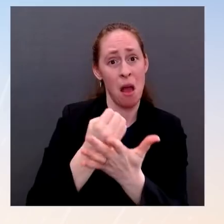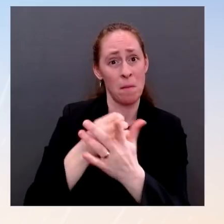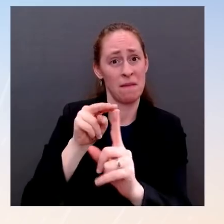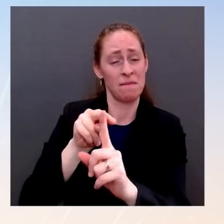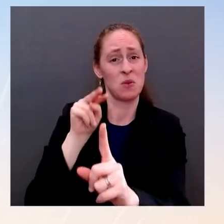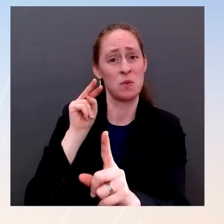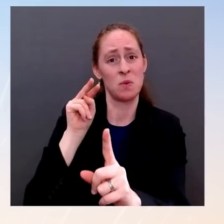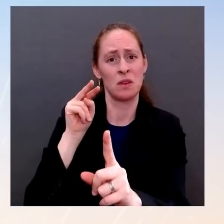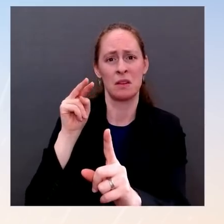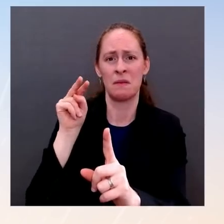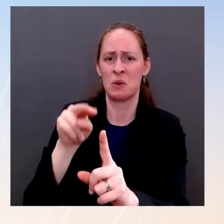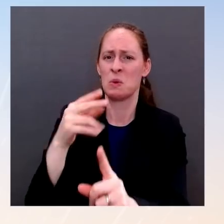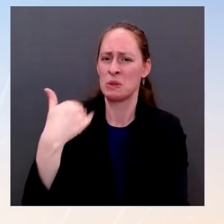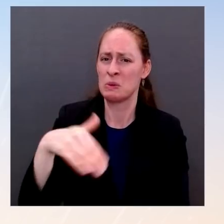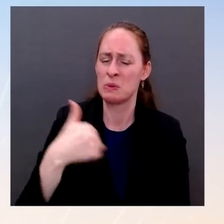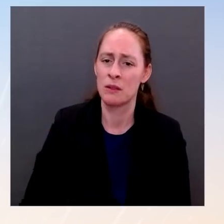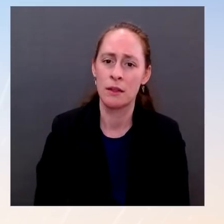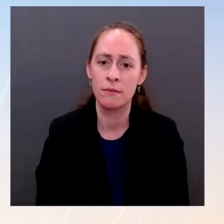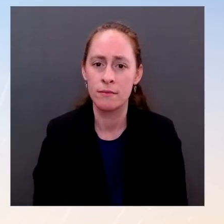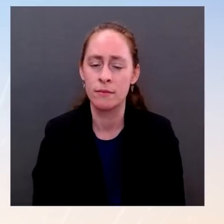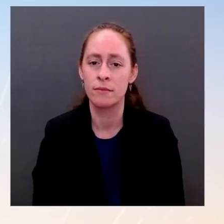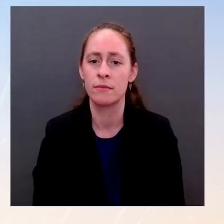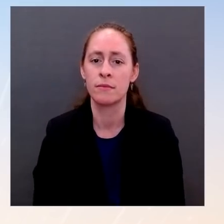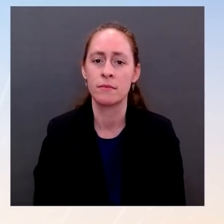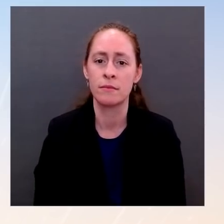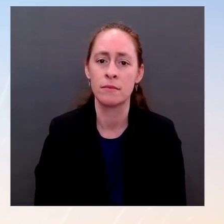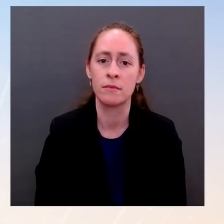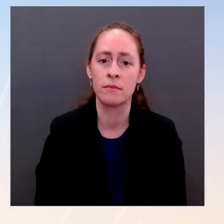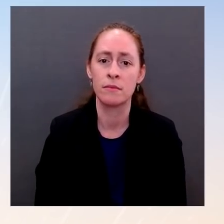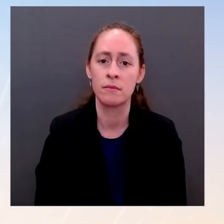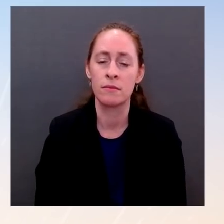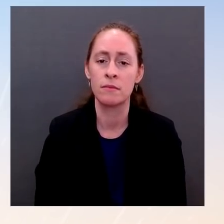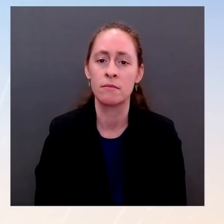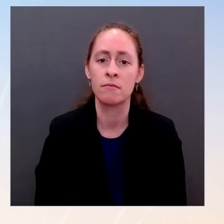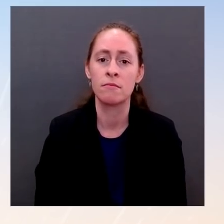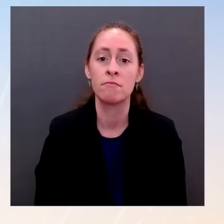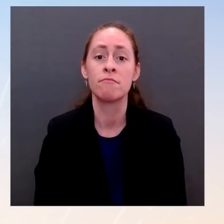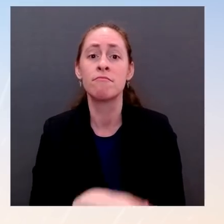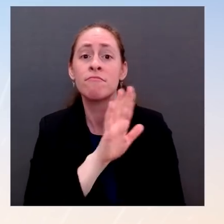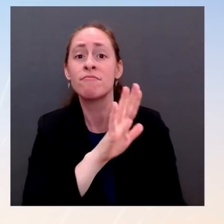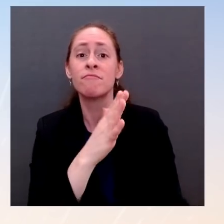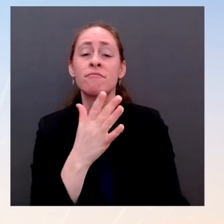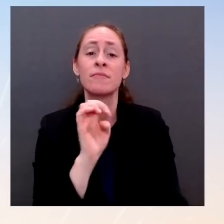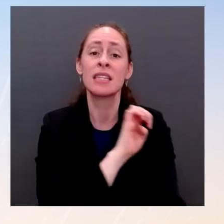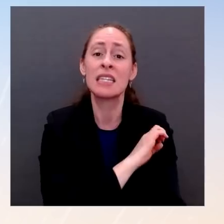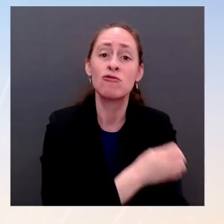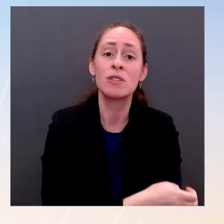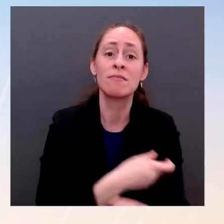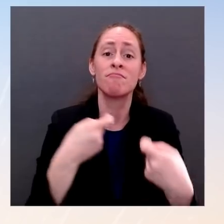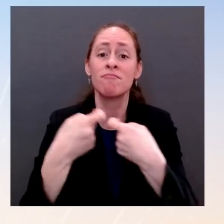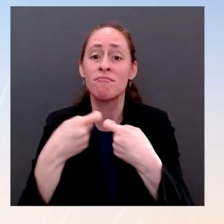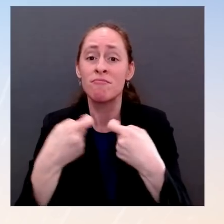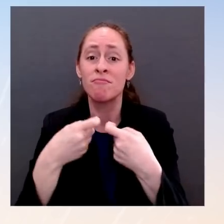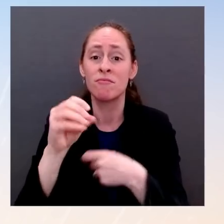we'll fortify NATO's eastern flank. All of these actions, not just sanctions, deal Putin a very weak strategic hand.